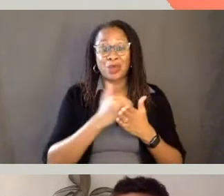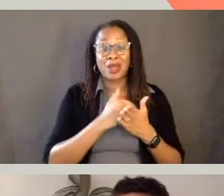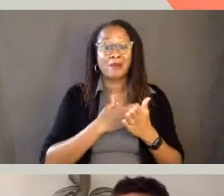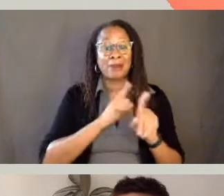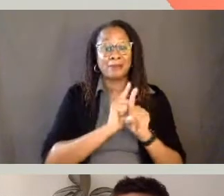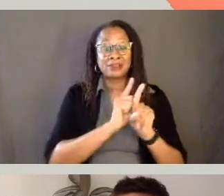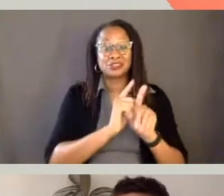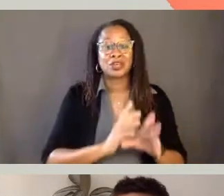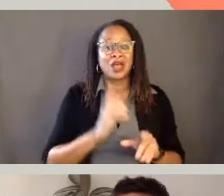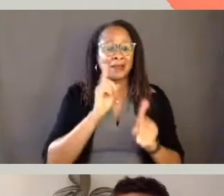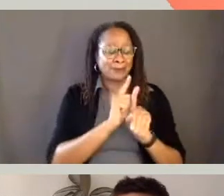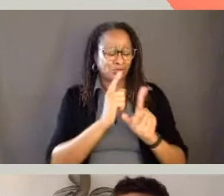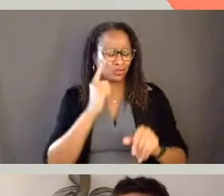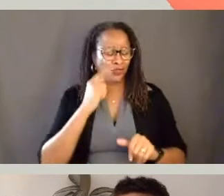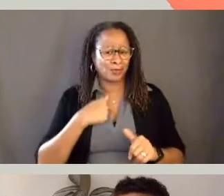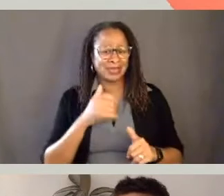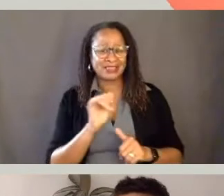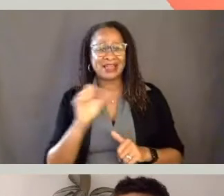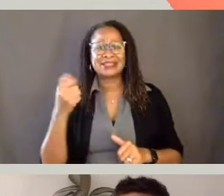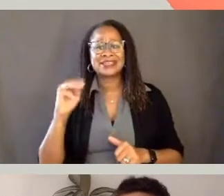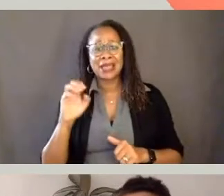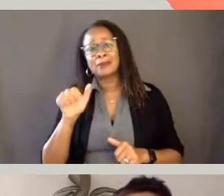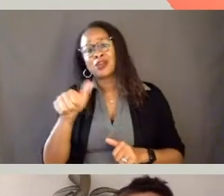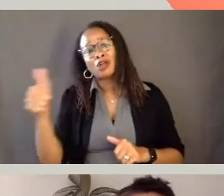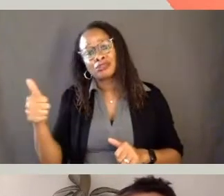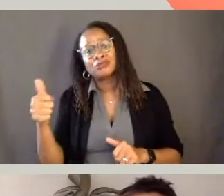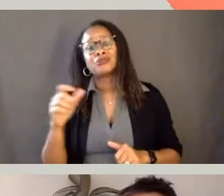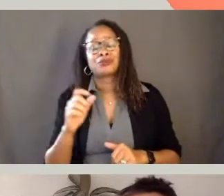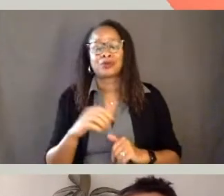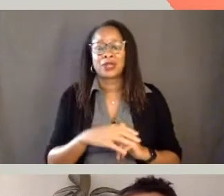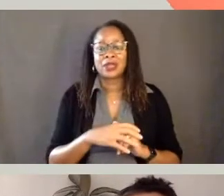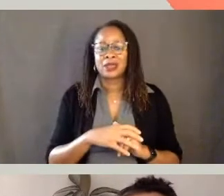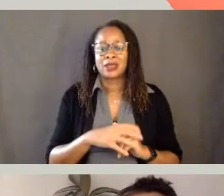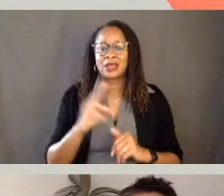mentors for me like Sam but also not Natalia Mada